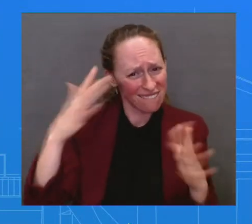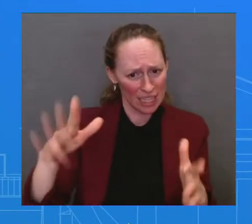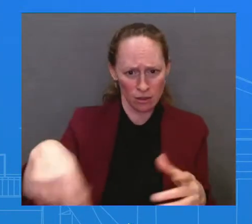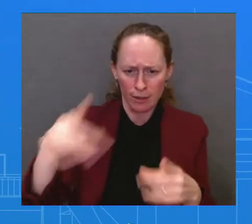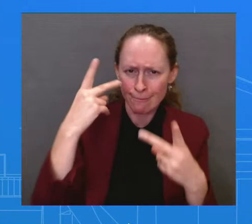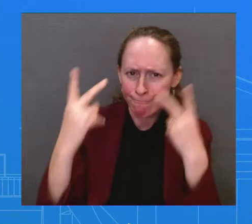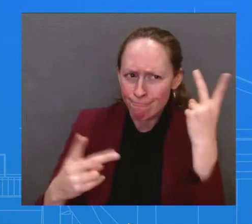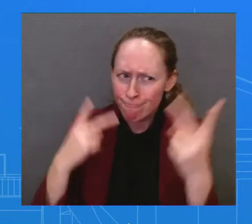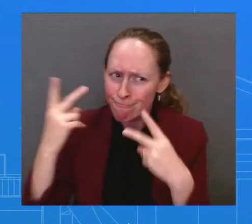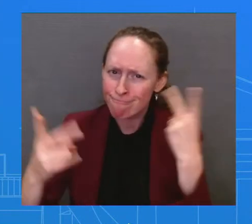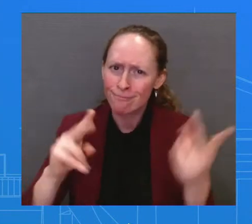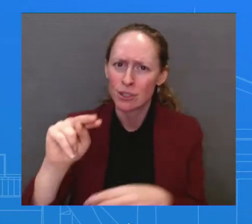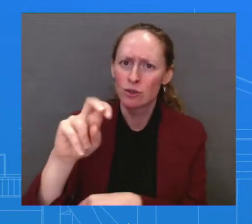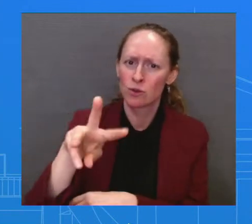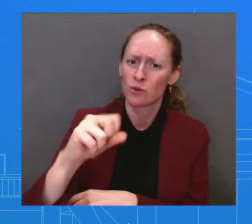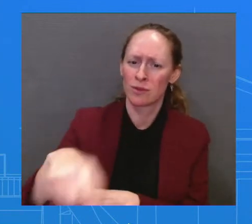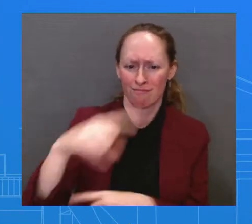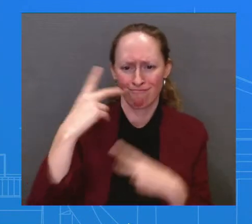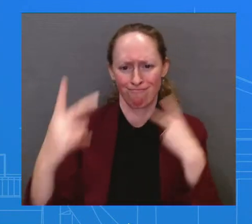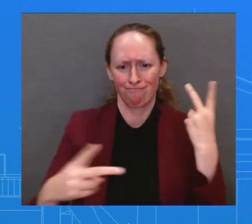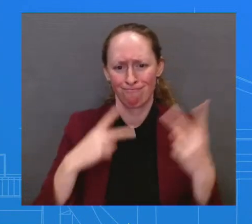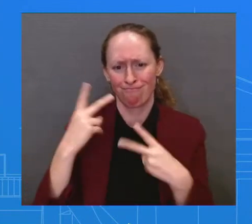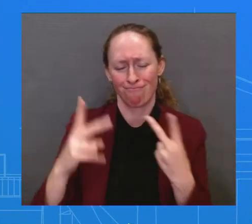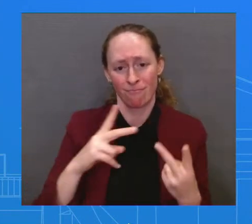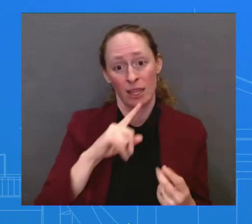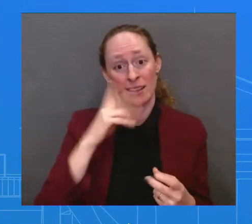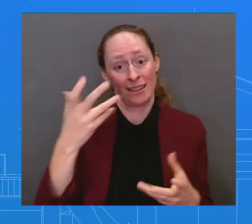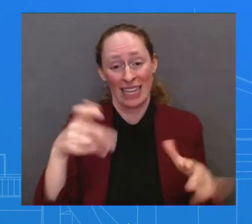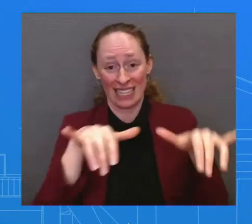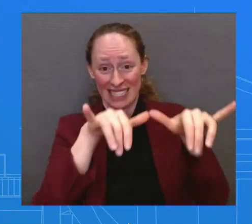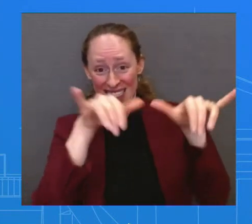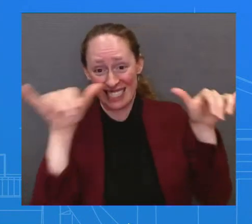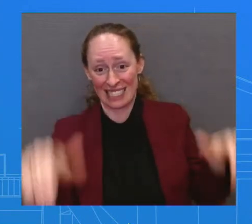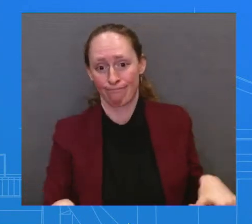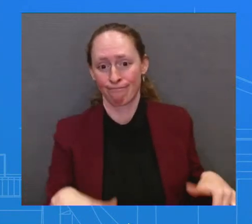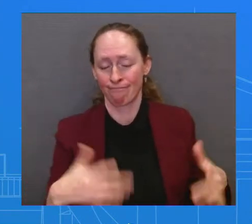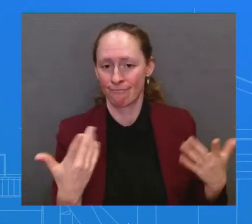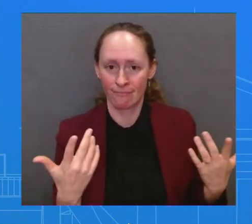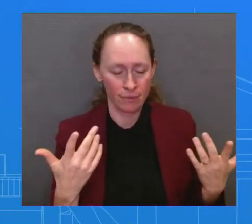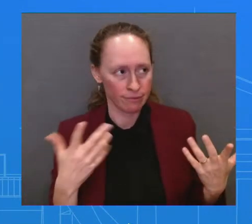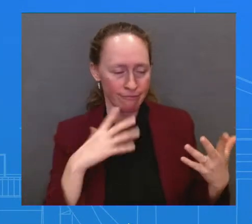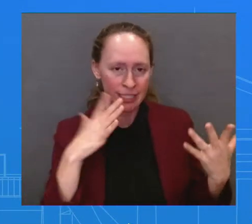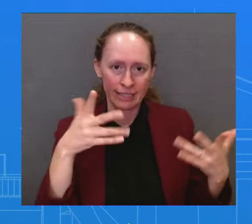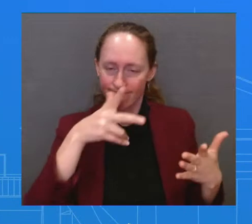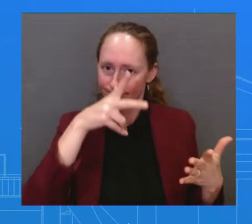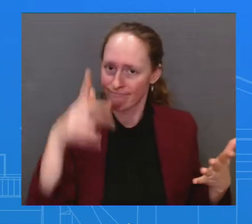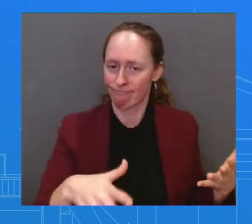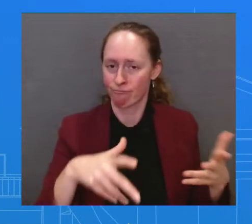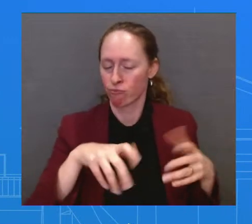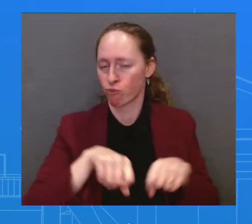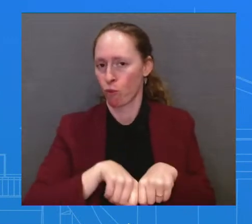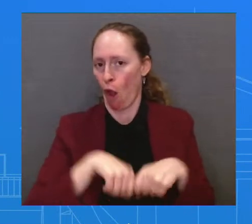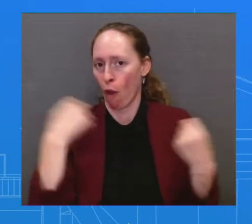This is a broken immigration system. This is why the President, on his first day, put forth a comprehensive piece of legislation